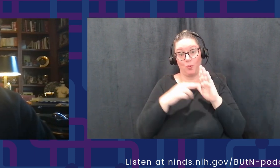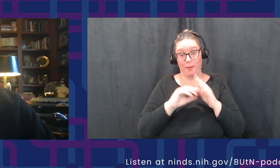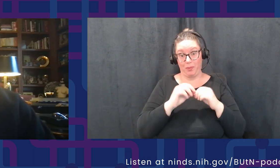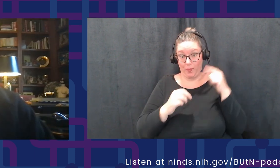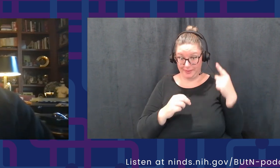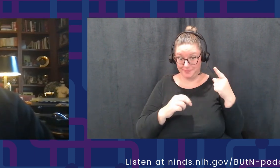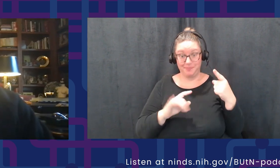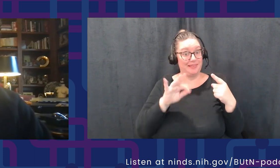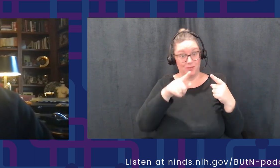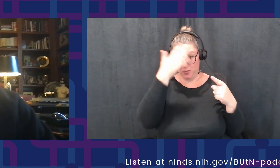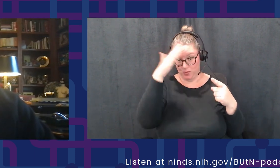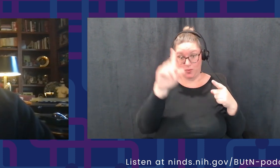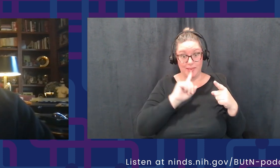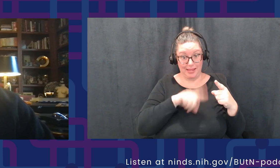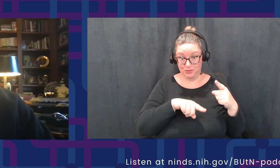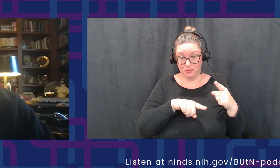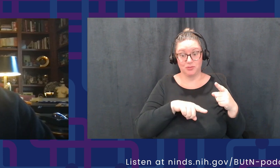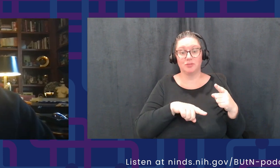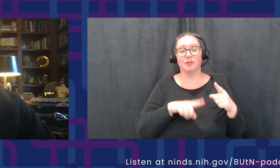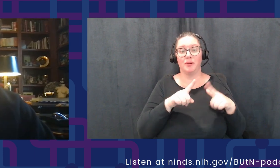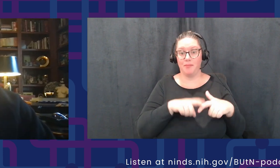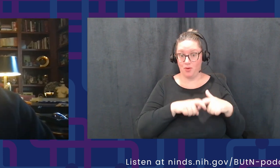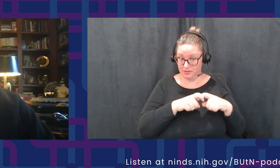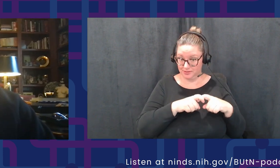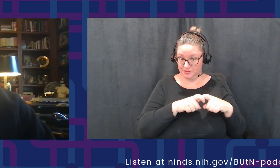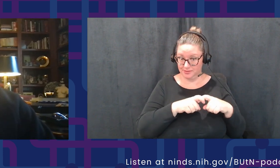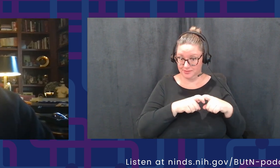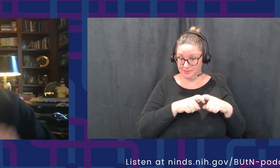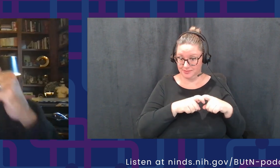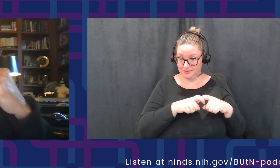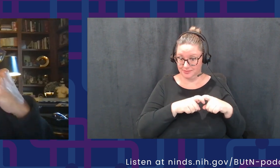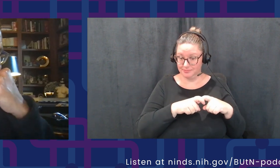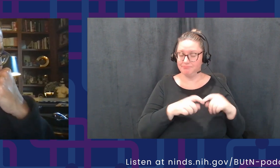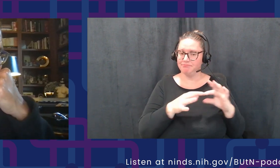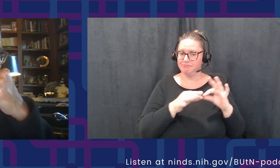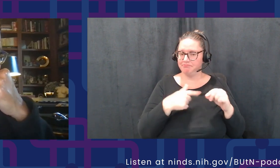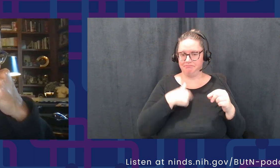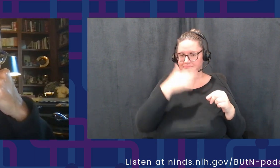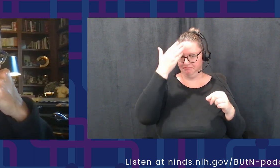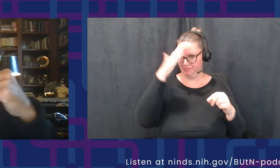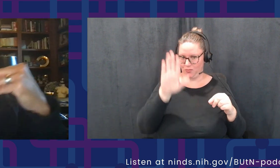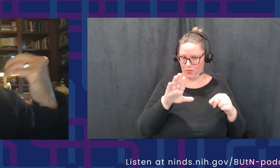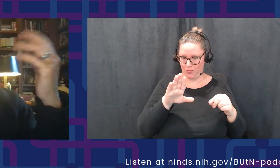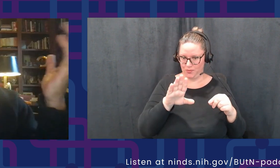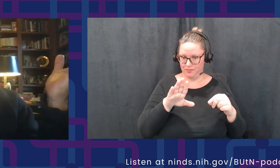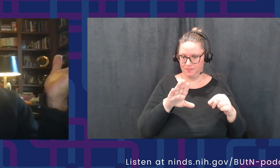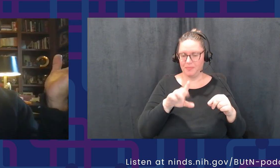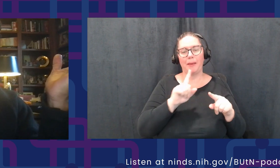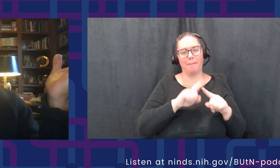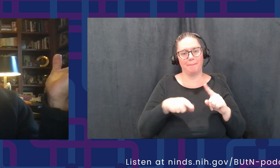So rule #1: If you don't know the answer, pause, say you don't know the answer,